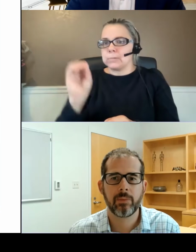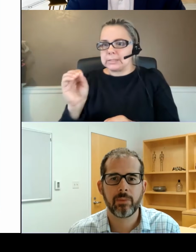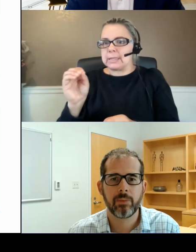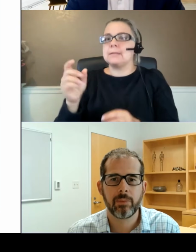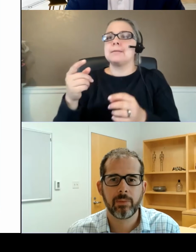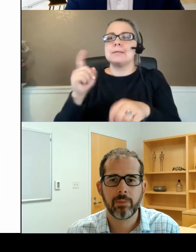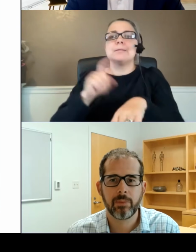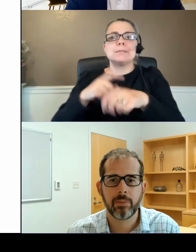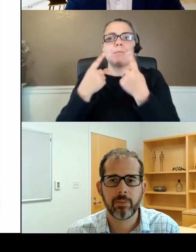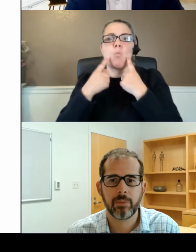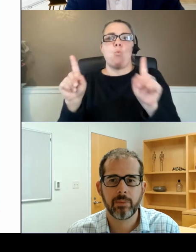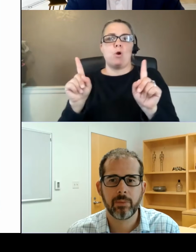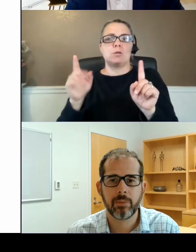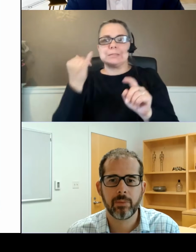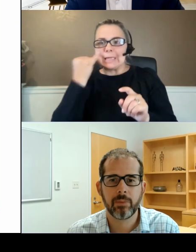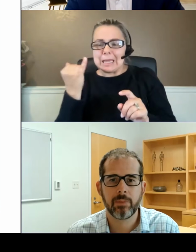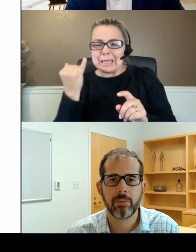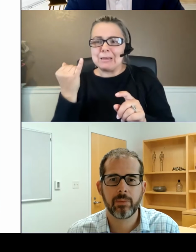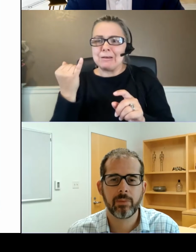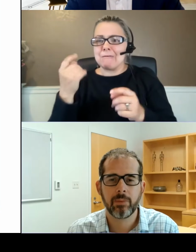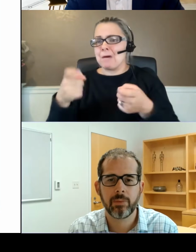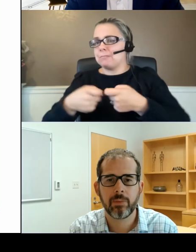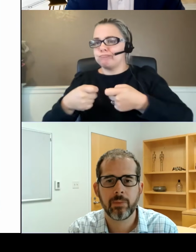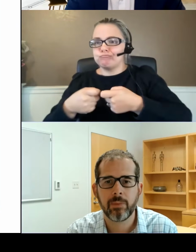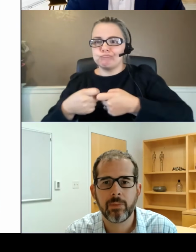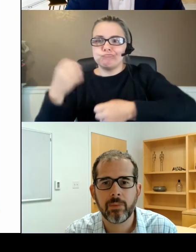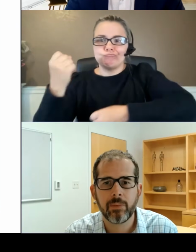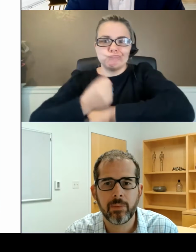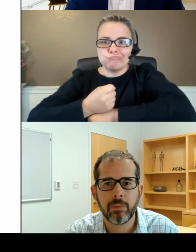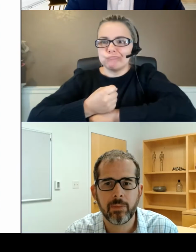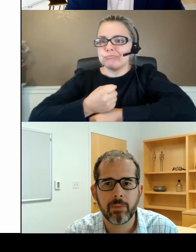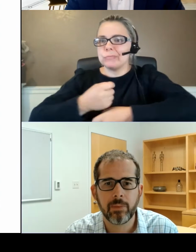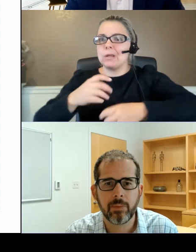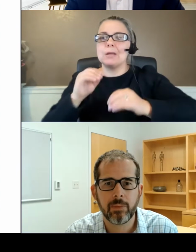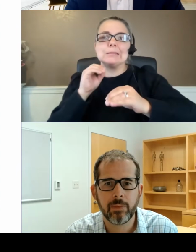an outage, we're going to send you an email every, you know, hour until it's resolved. What about the